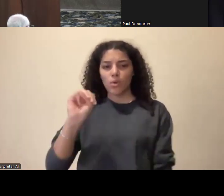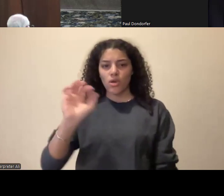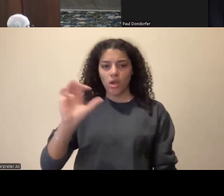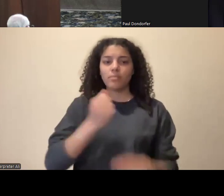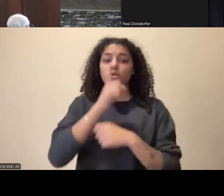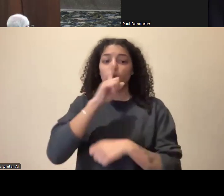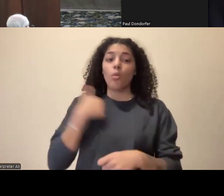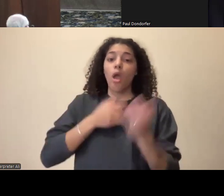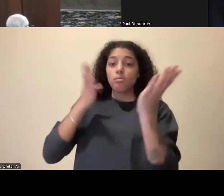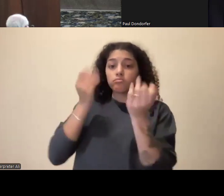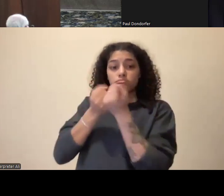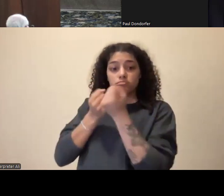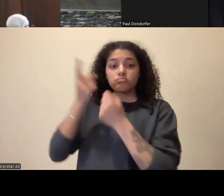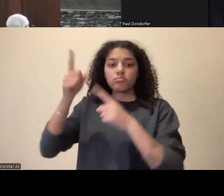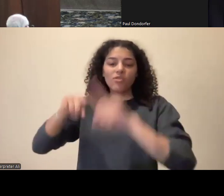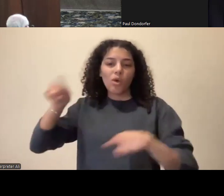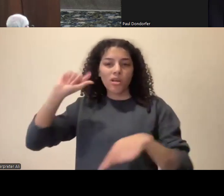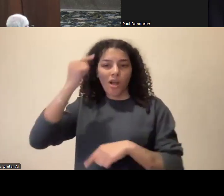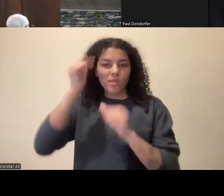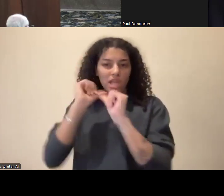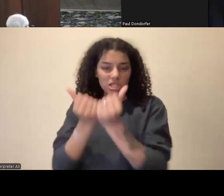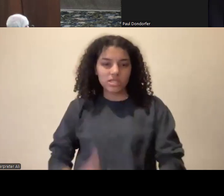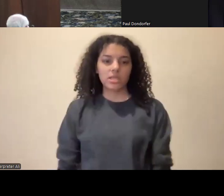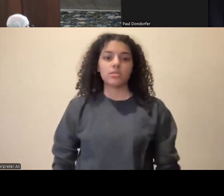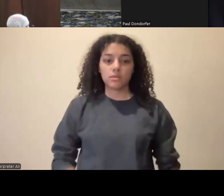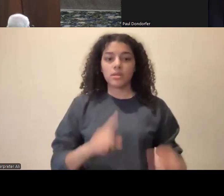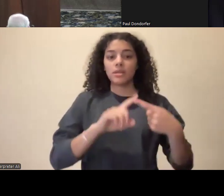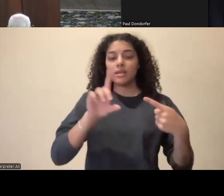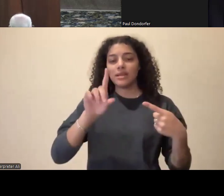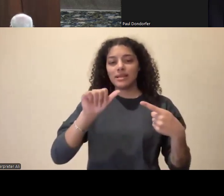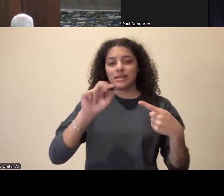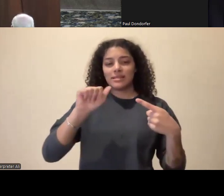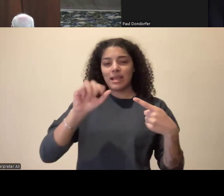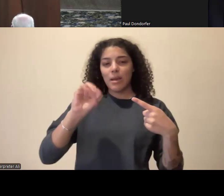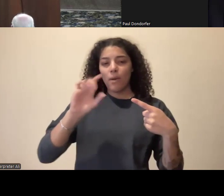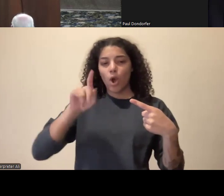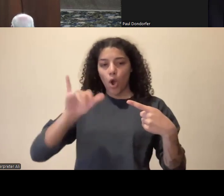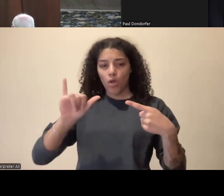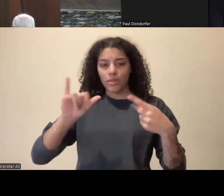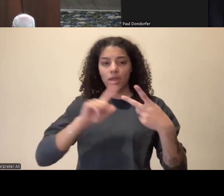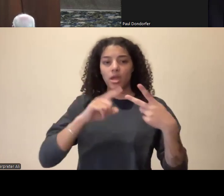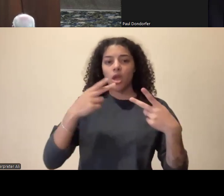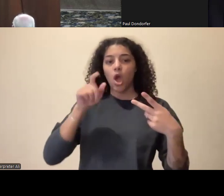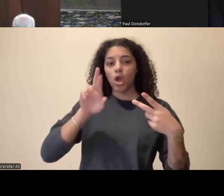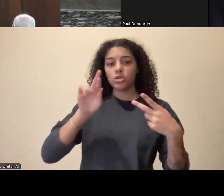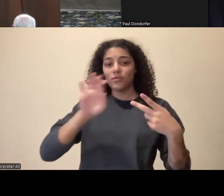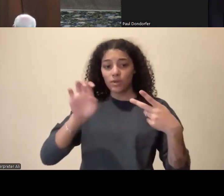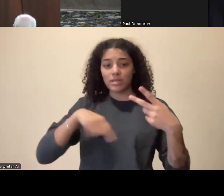whereas these dedicated youth Dana McCarthy Hunter Fest Ethan Hun Colin Peters Finnegan Schlafer and